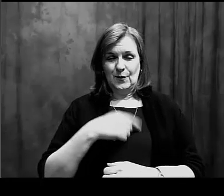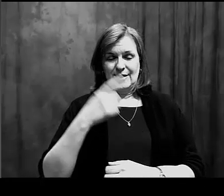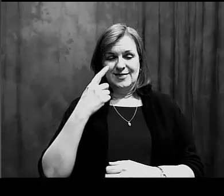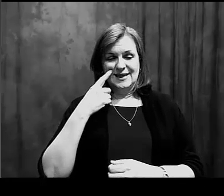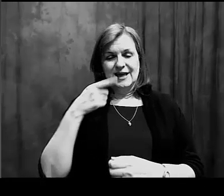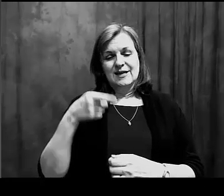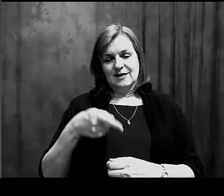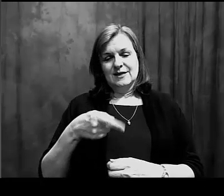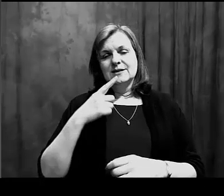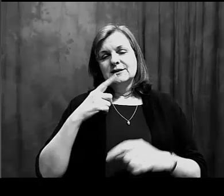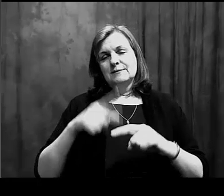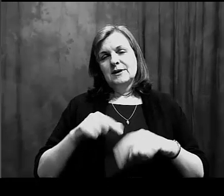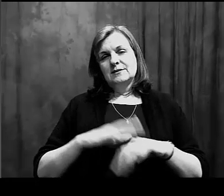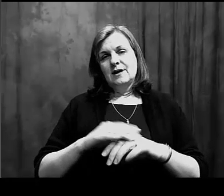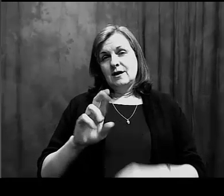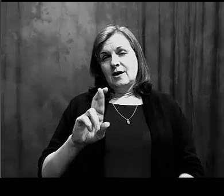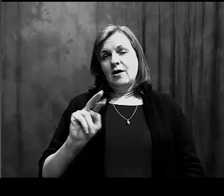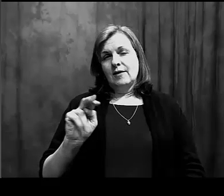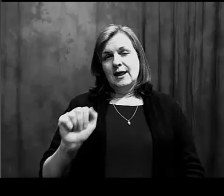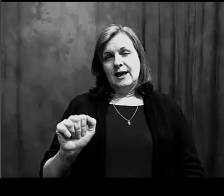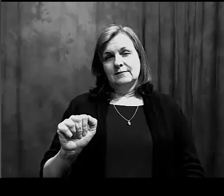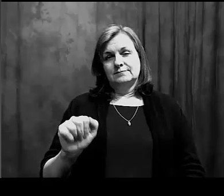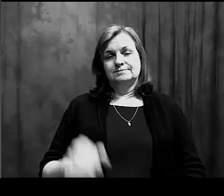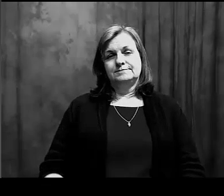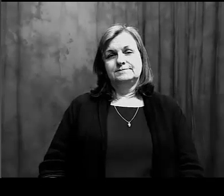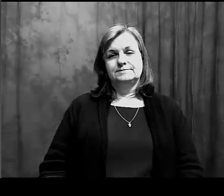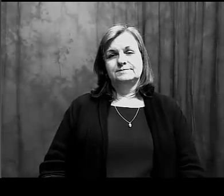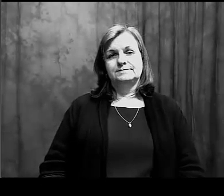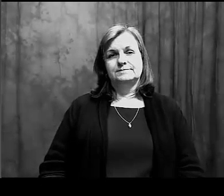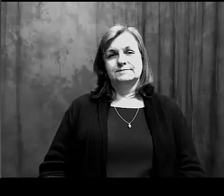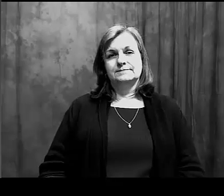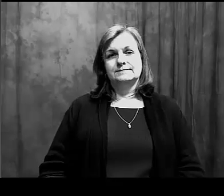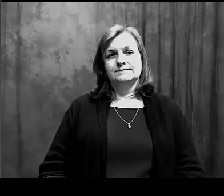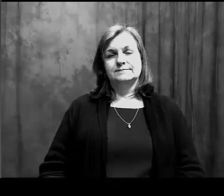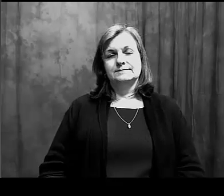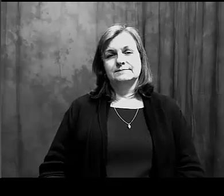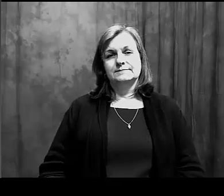so we think this is actually RNA based